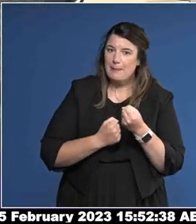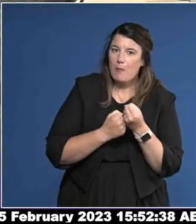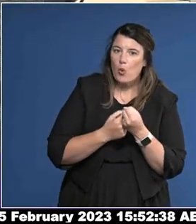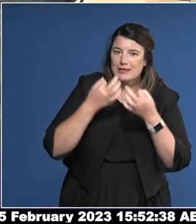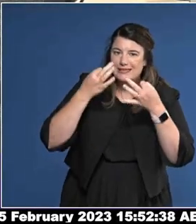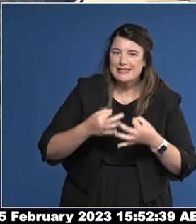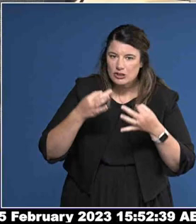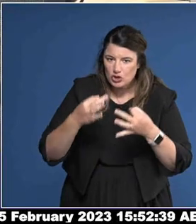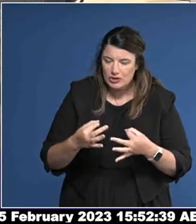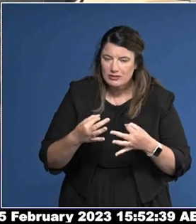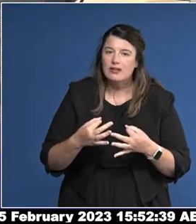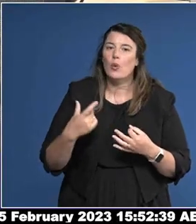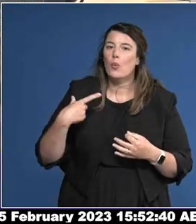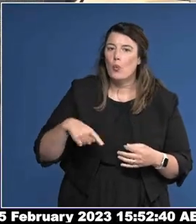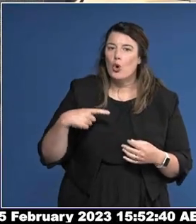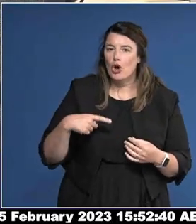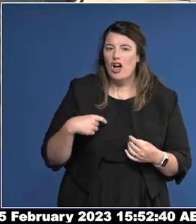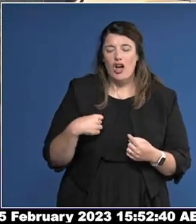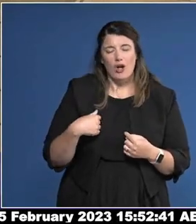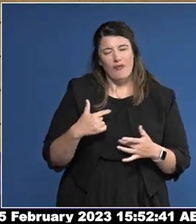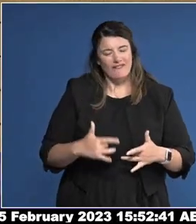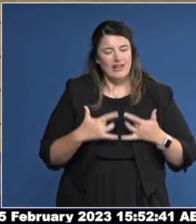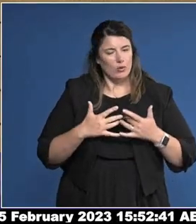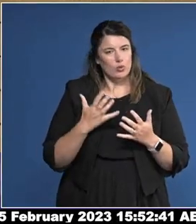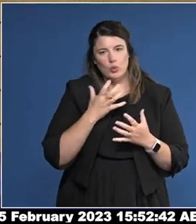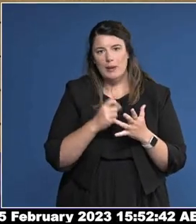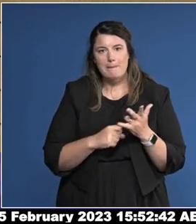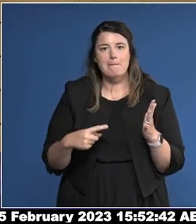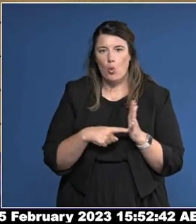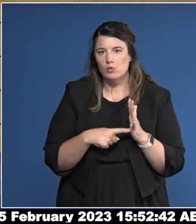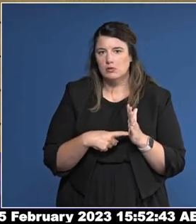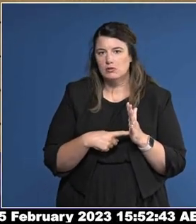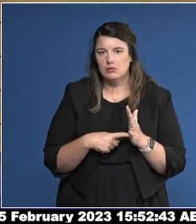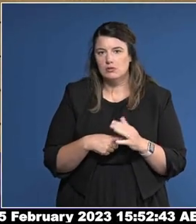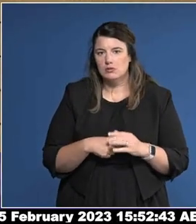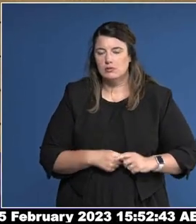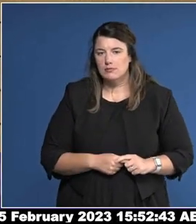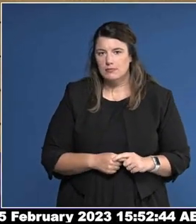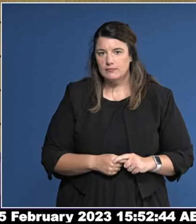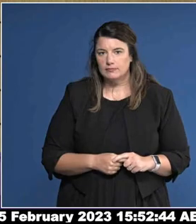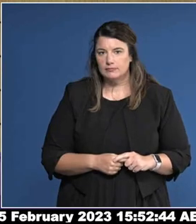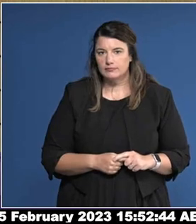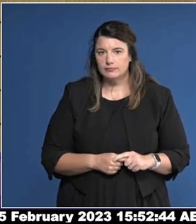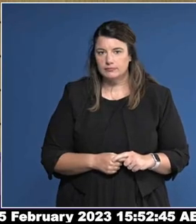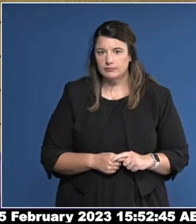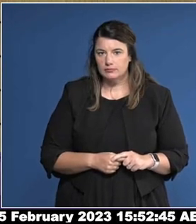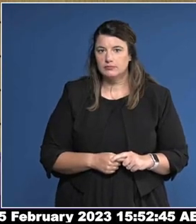feel that it is a really important part of good practice as far as service provision